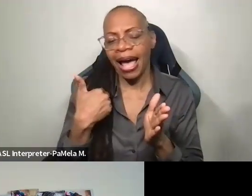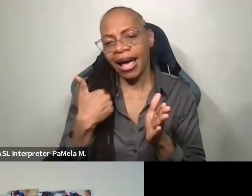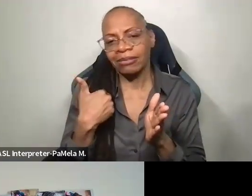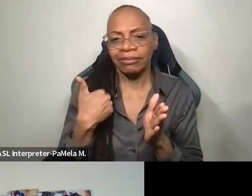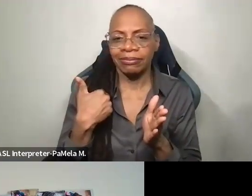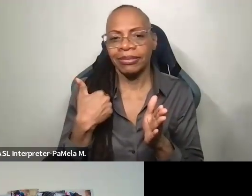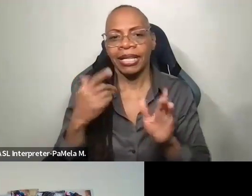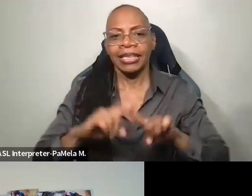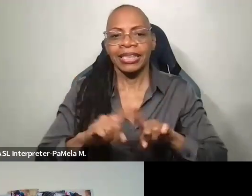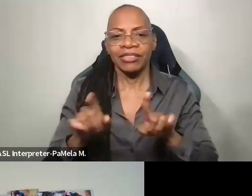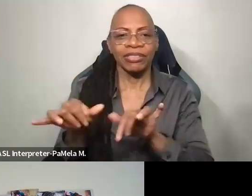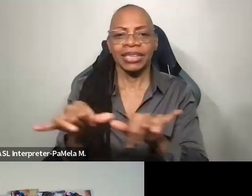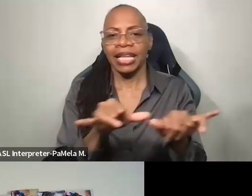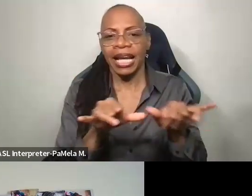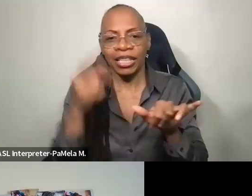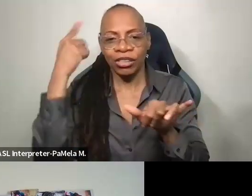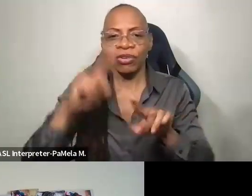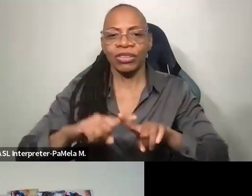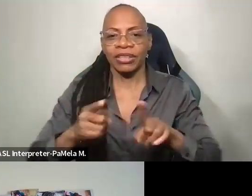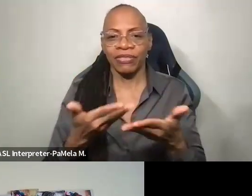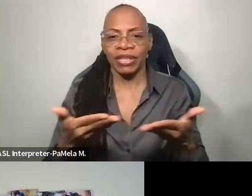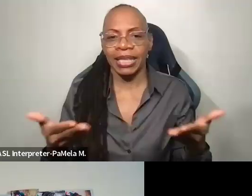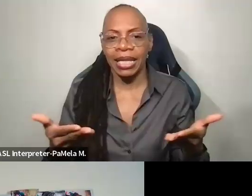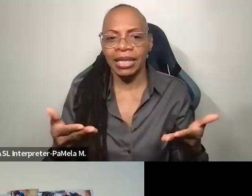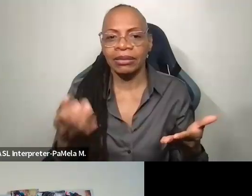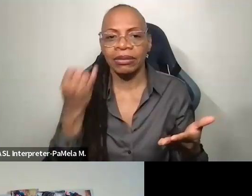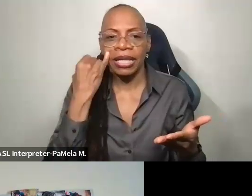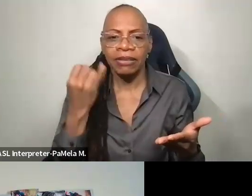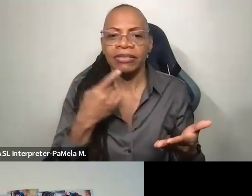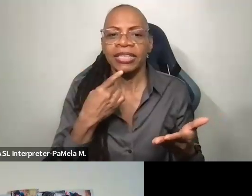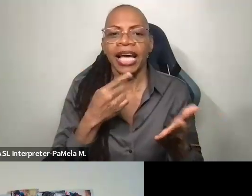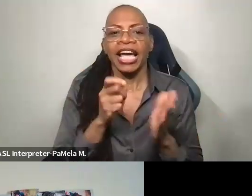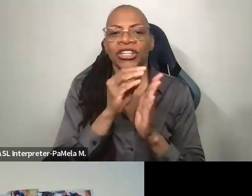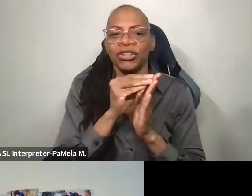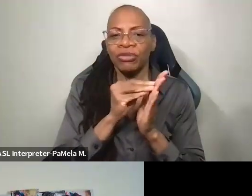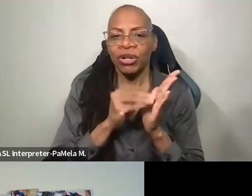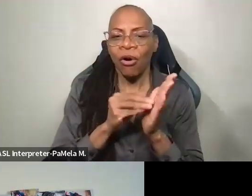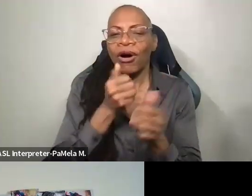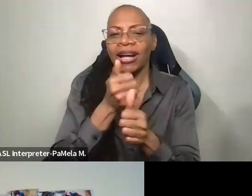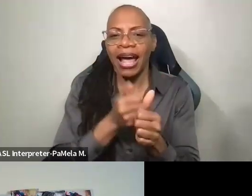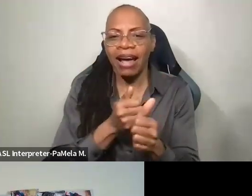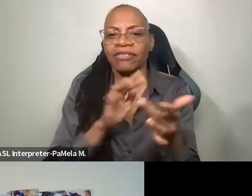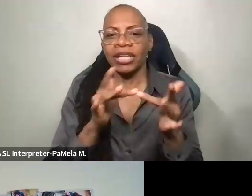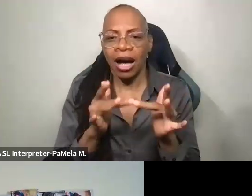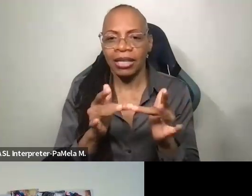except for if it's on the same day, that just. We don't need those kind of qualifiers. Yeah, I would...